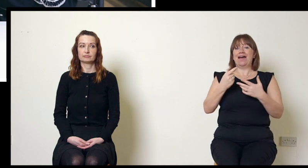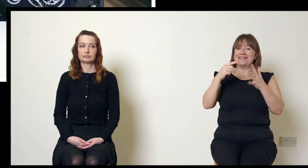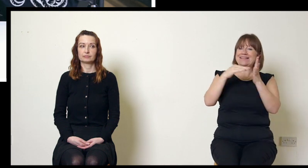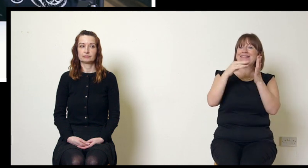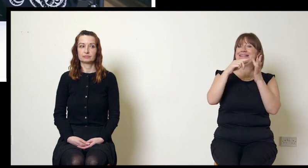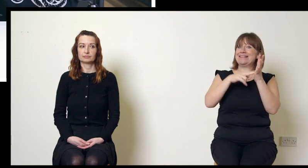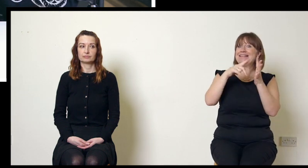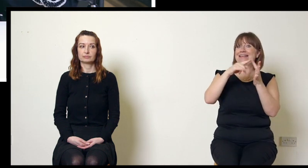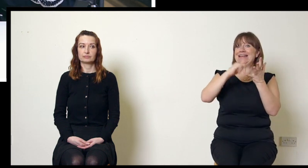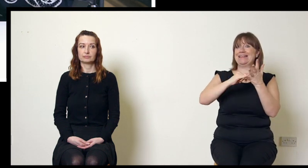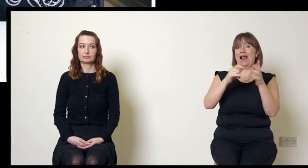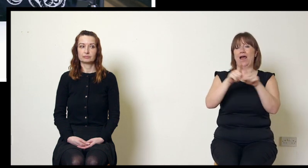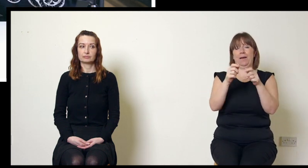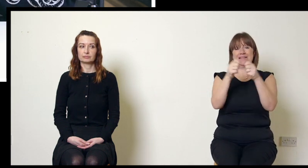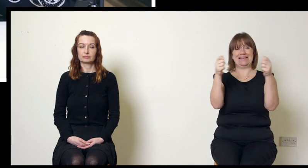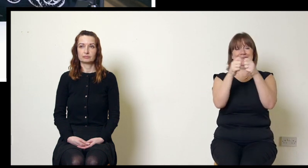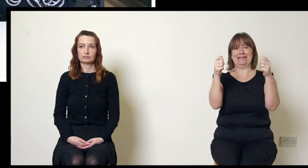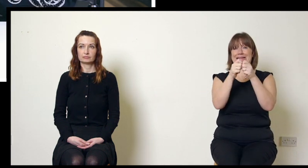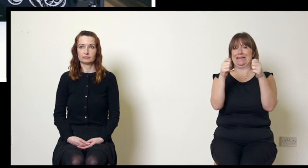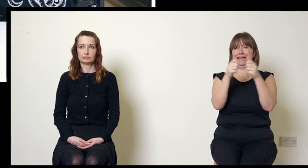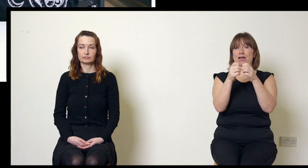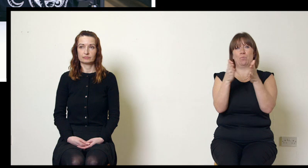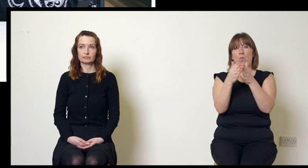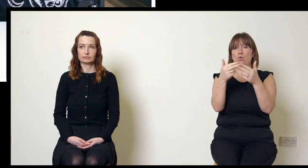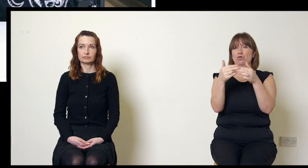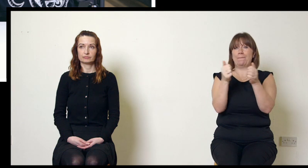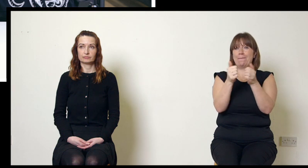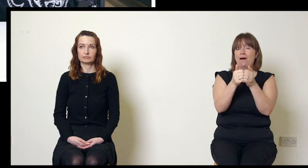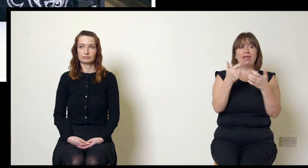And also Fae through the conversation she had with people during those workshops